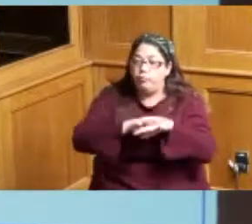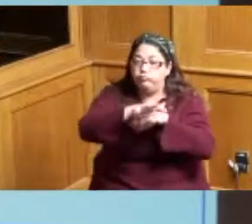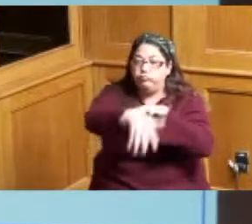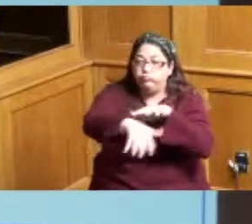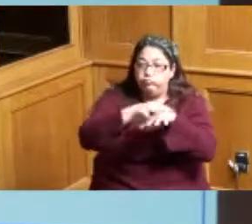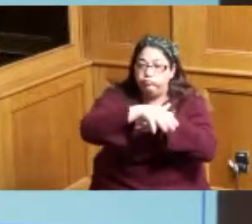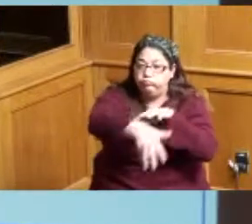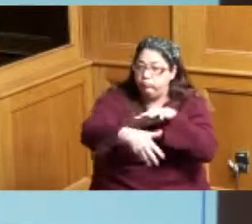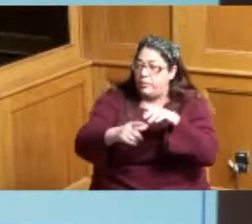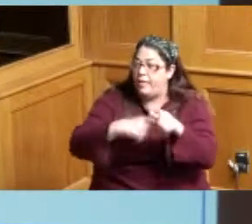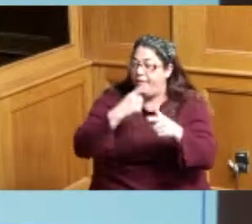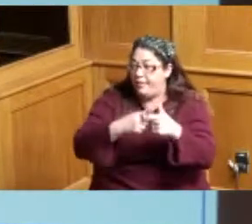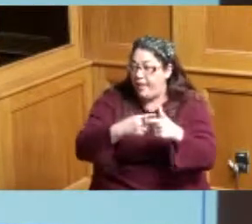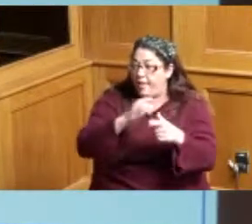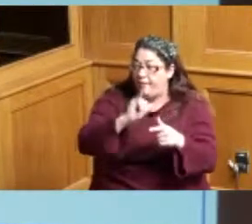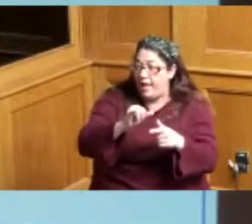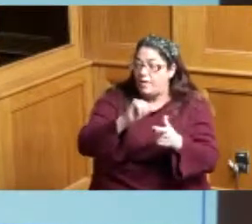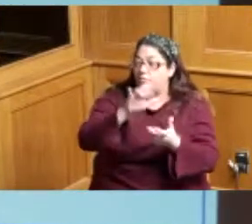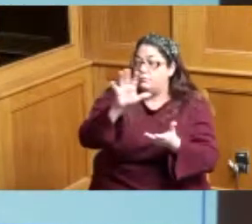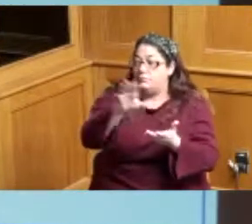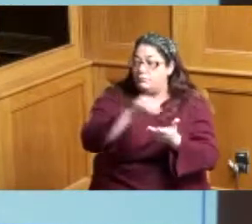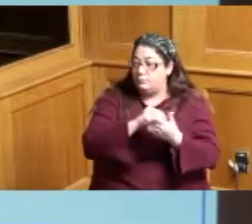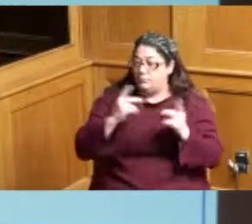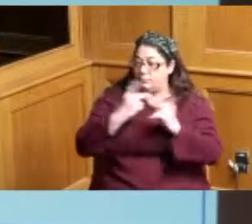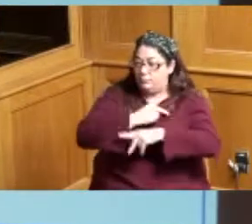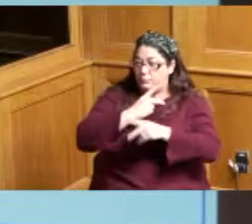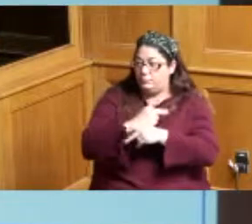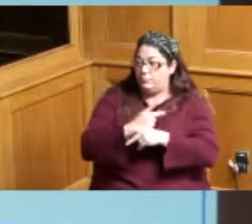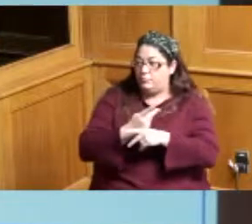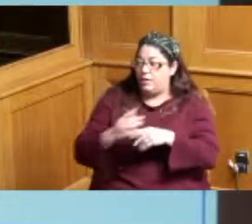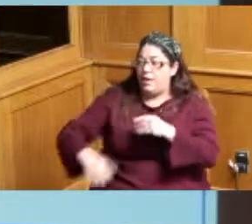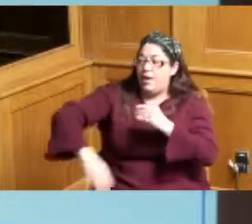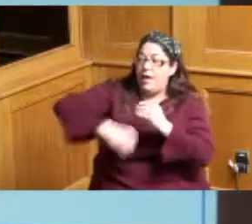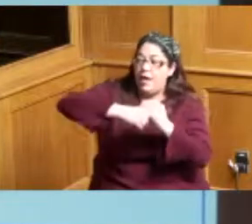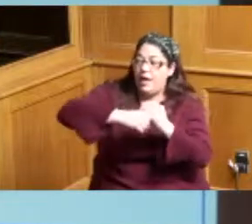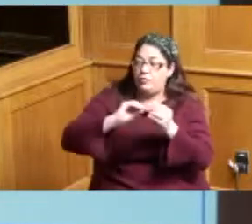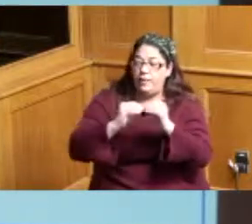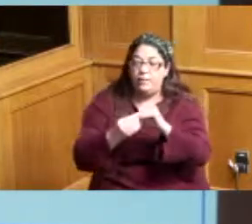to be properties that are that are alike have to be treated in a similar way properties that